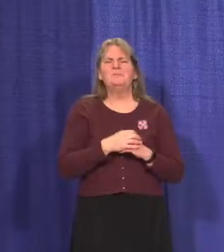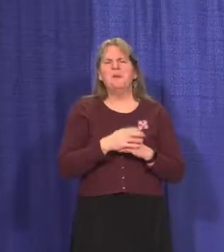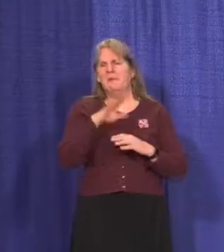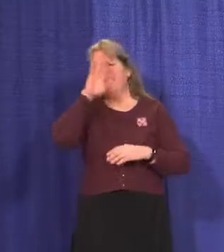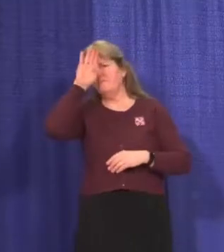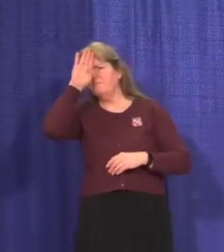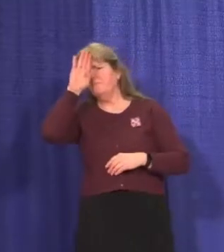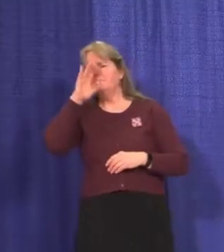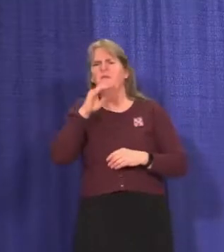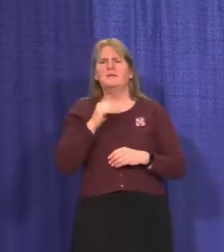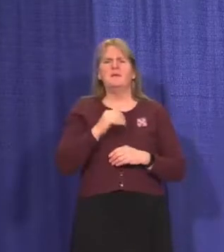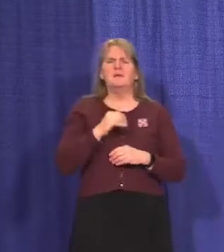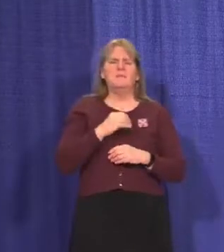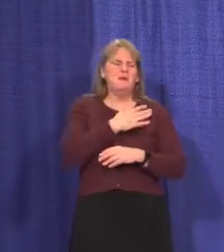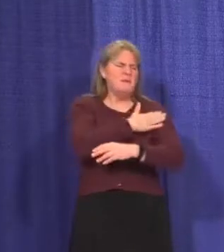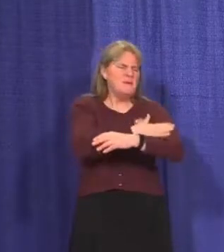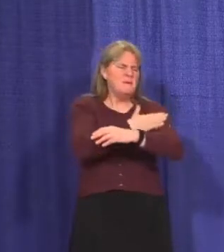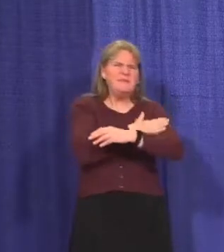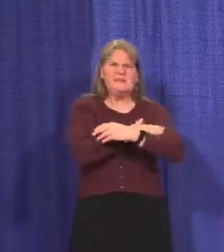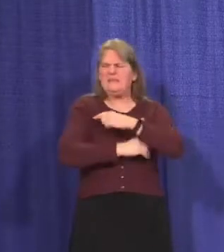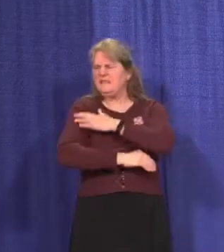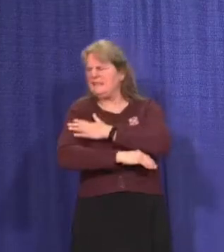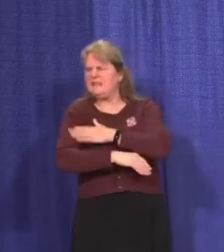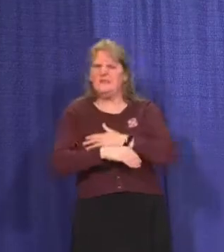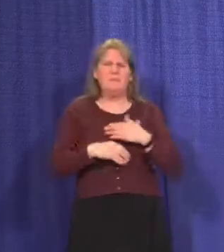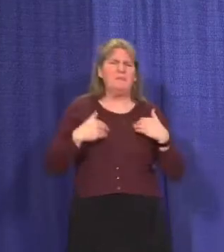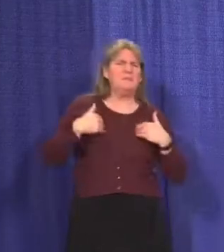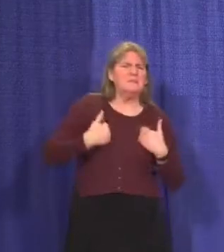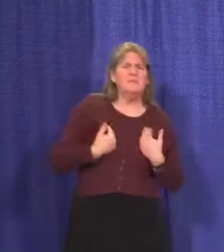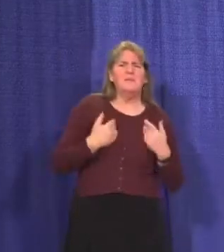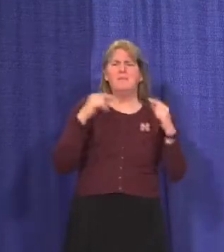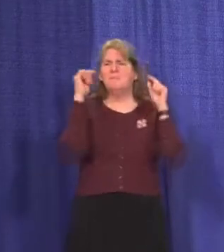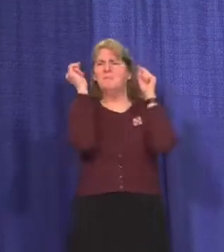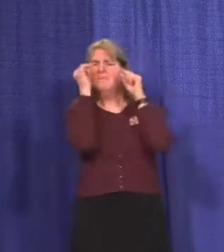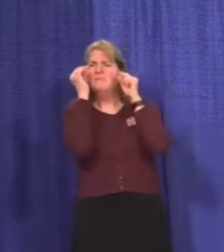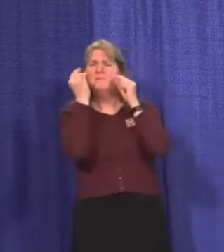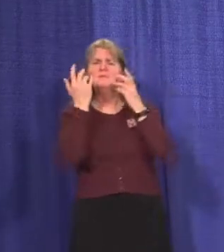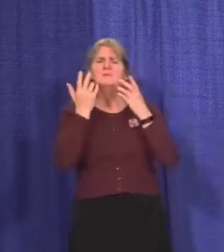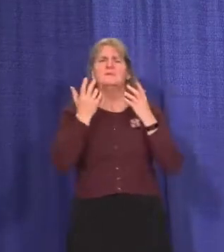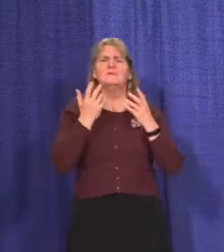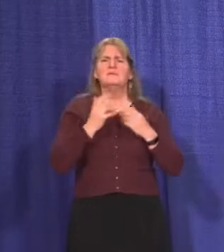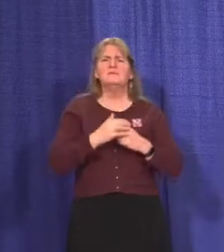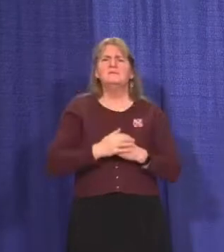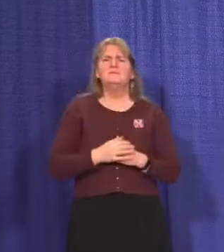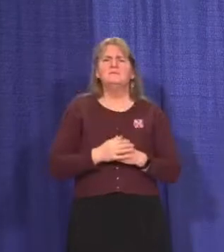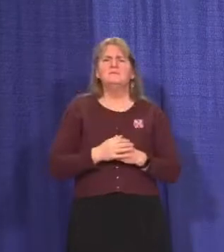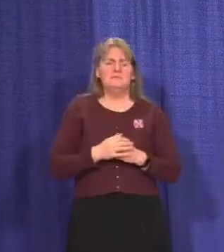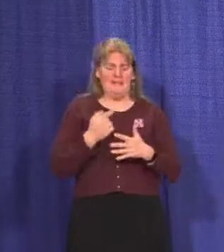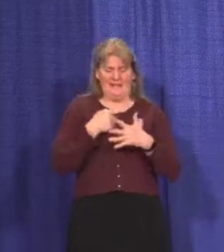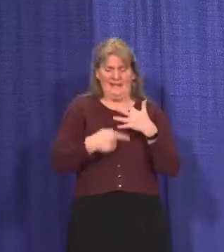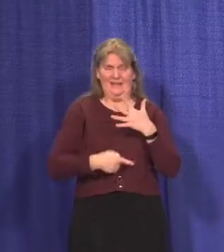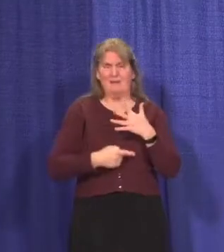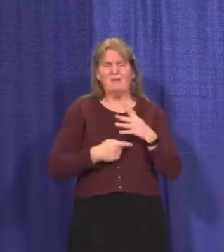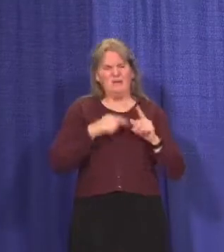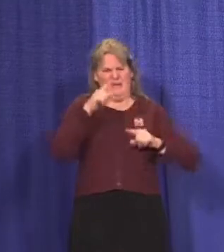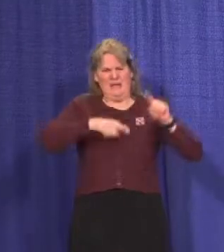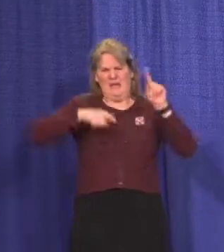aches. Headache. These symptoms will vary from person to person and some will